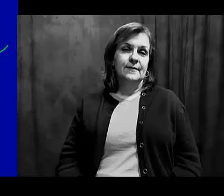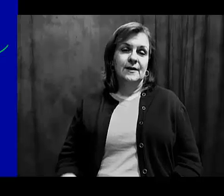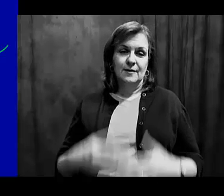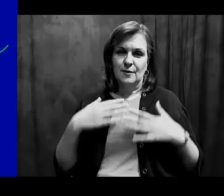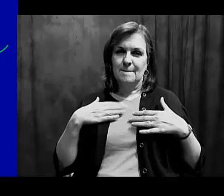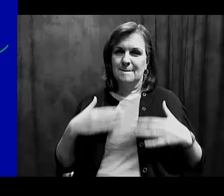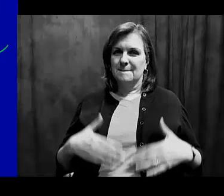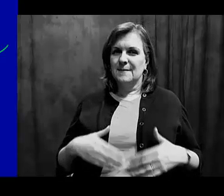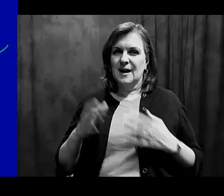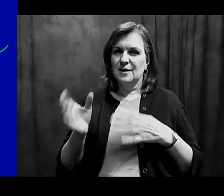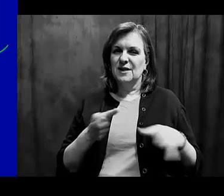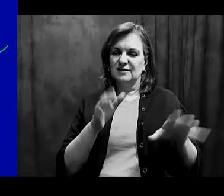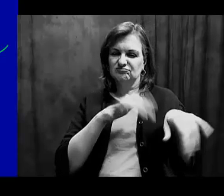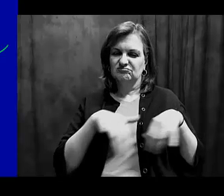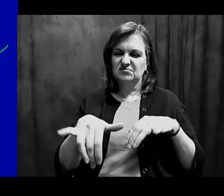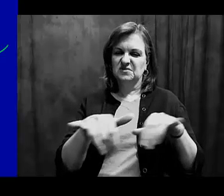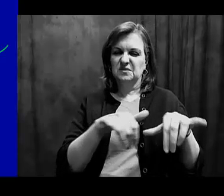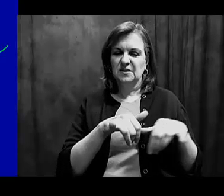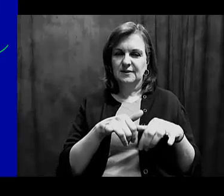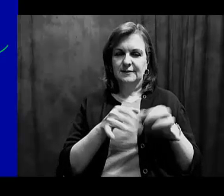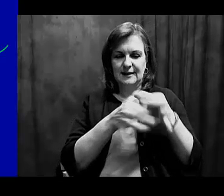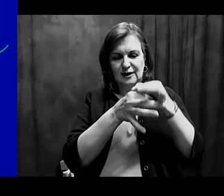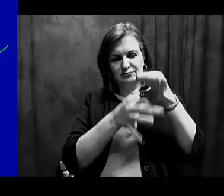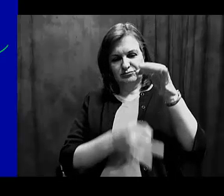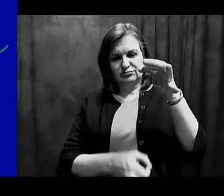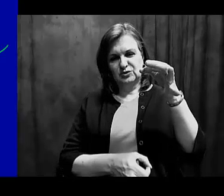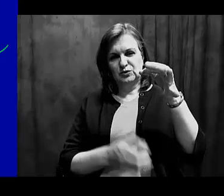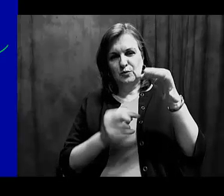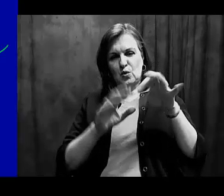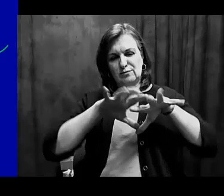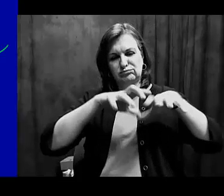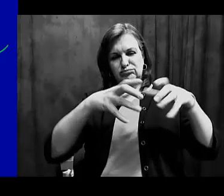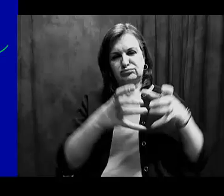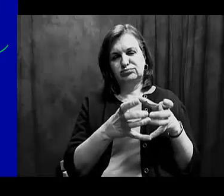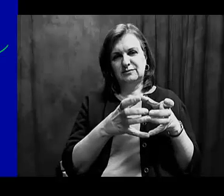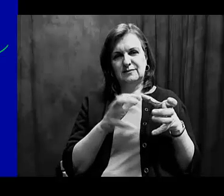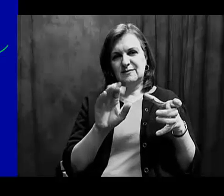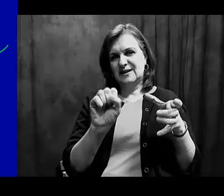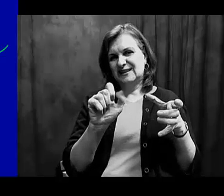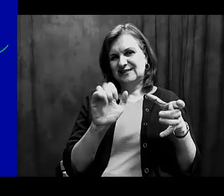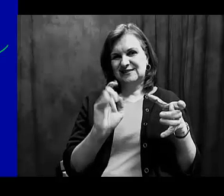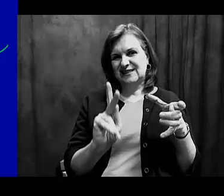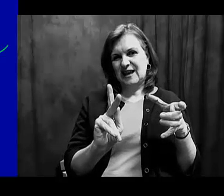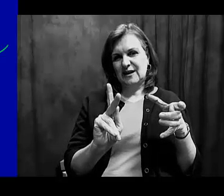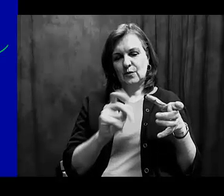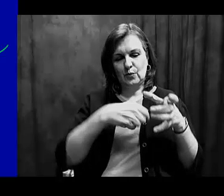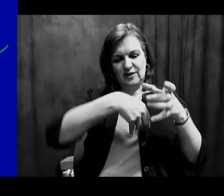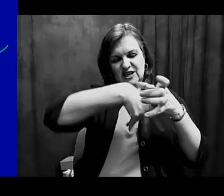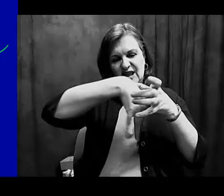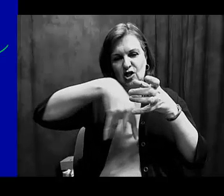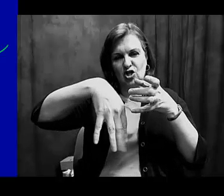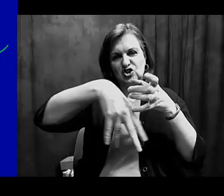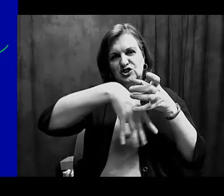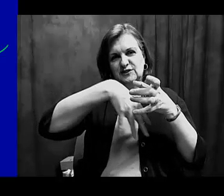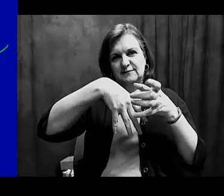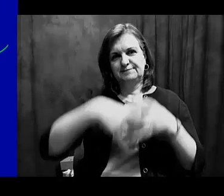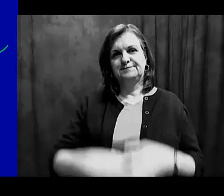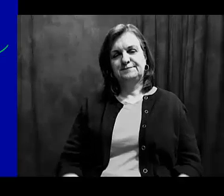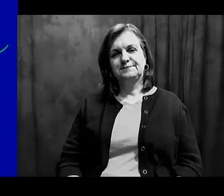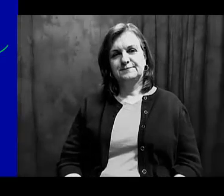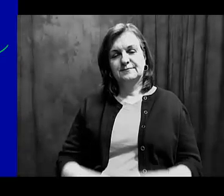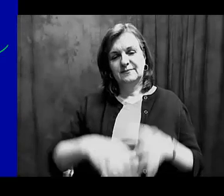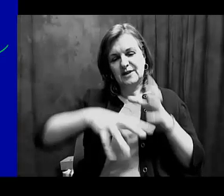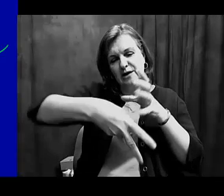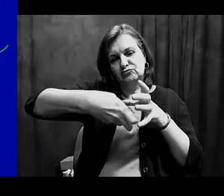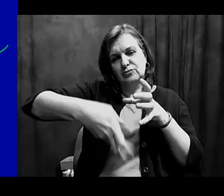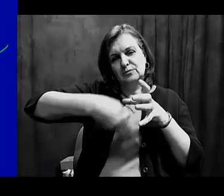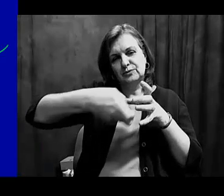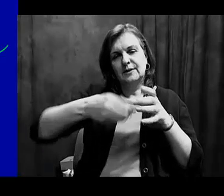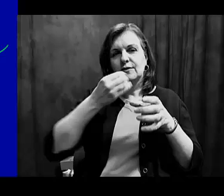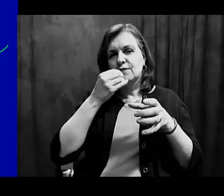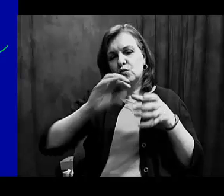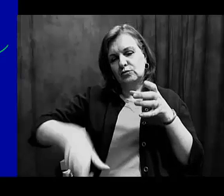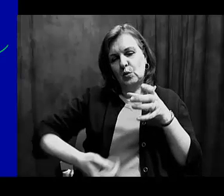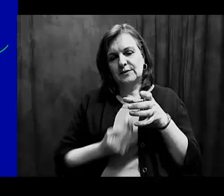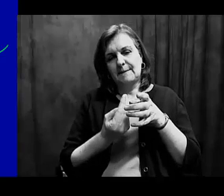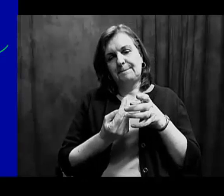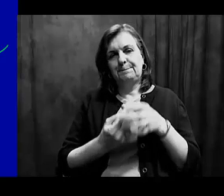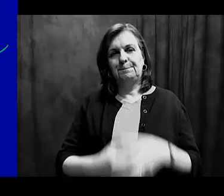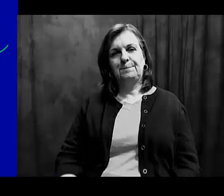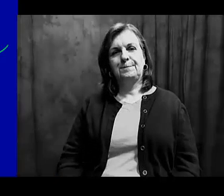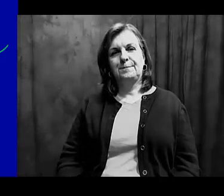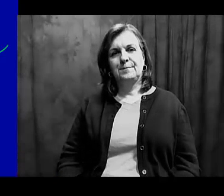and so on and these basic body plans you see are all kind of the same sort of tube body or a sac-like body with lots of tentacles